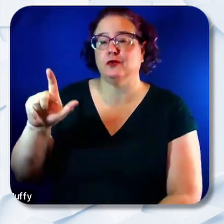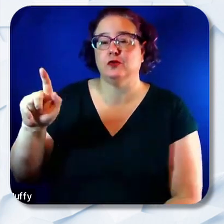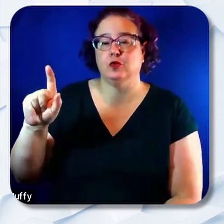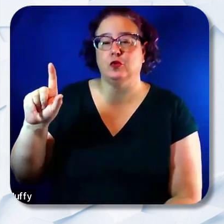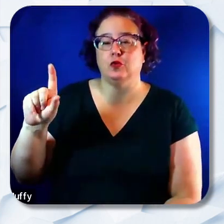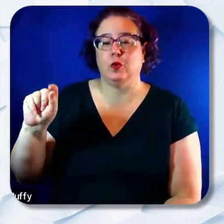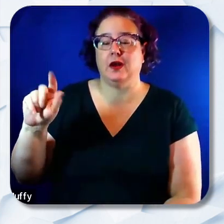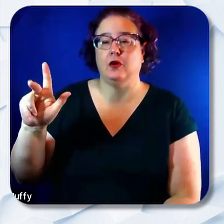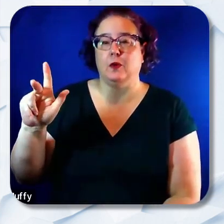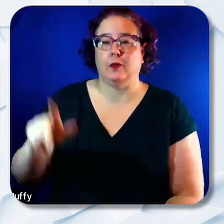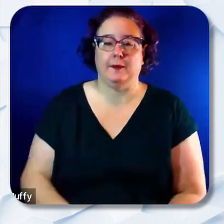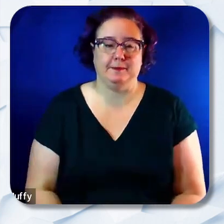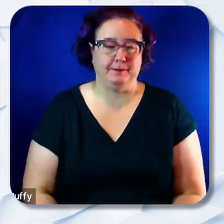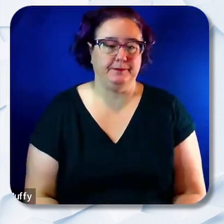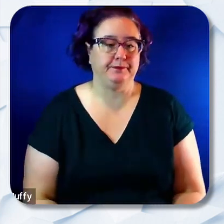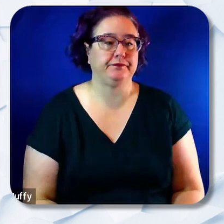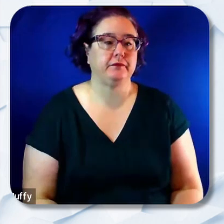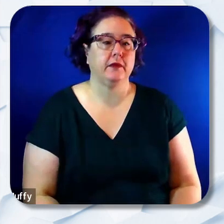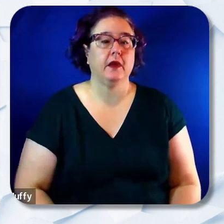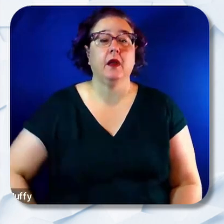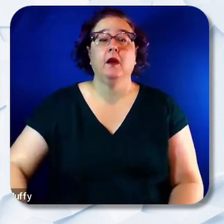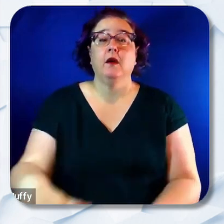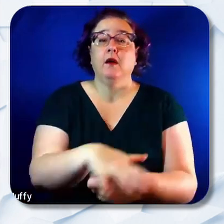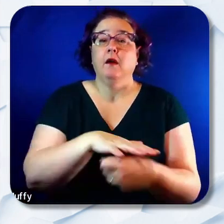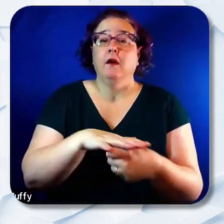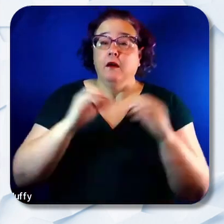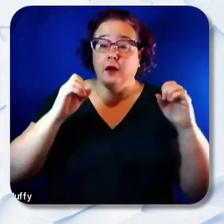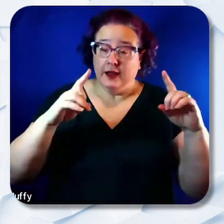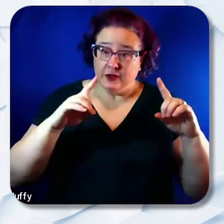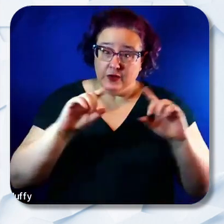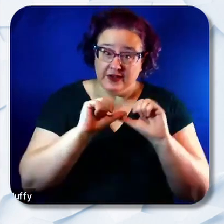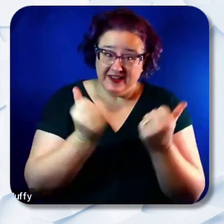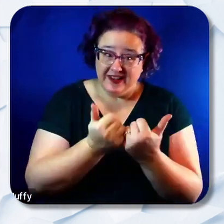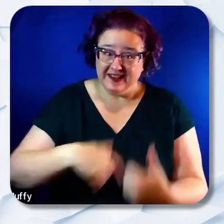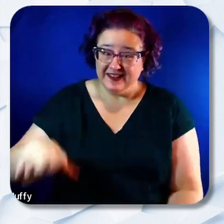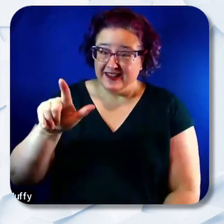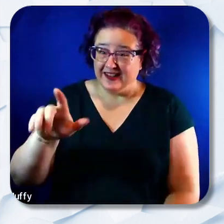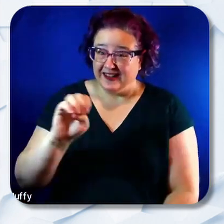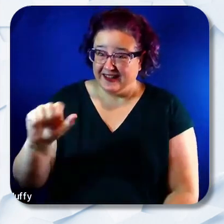Local educational agencies or LEA's that do not meet this requirement will have to return